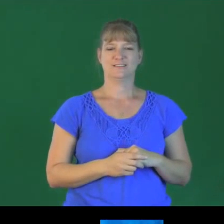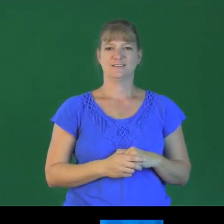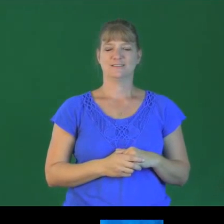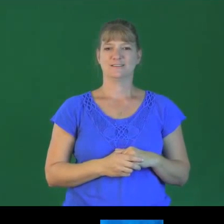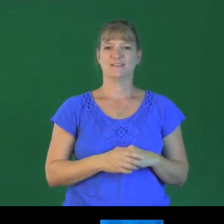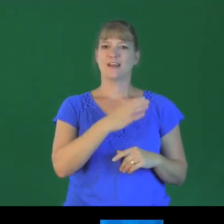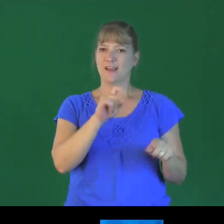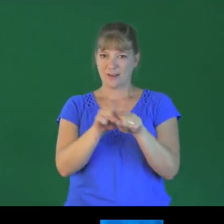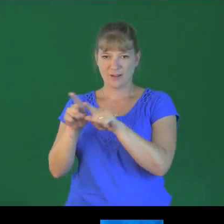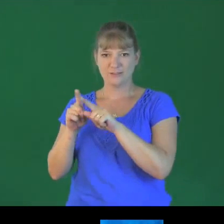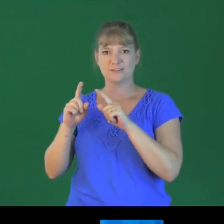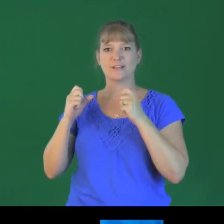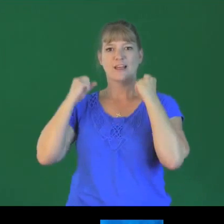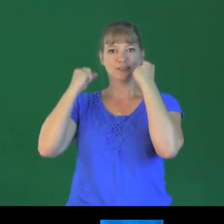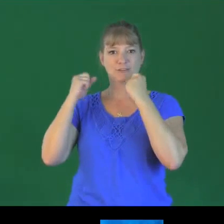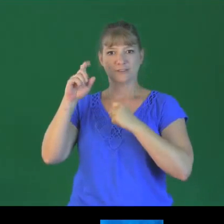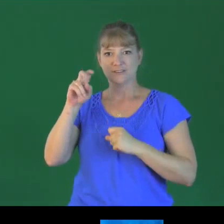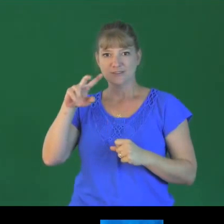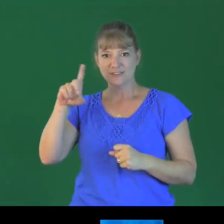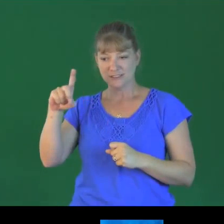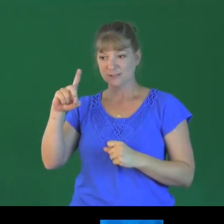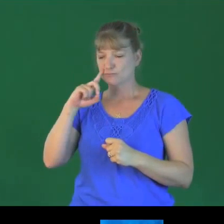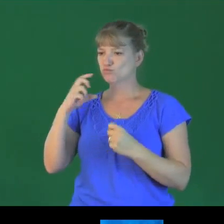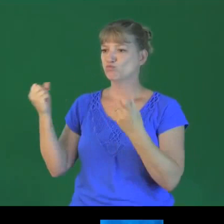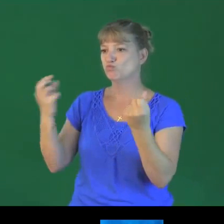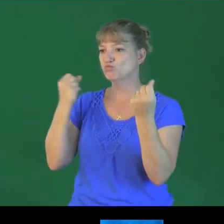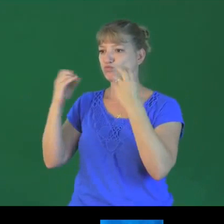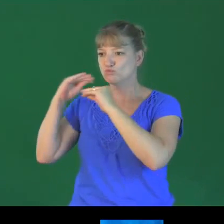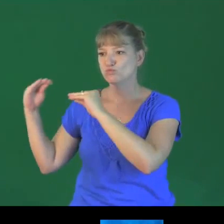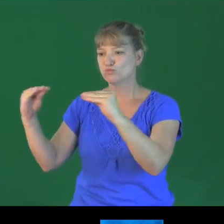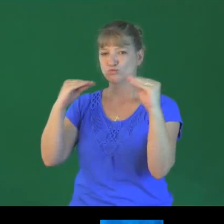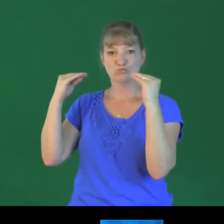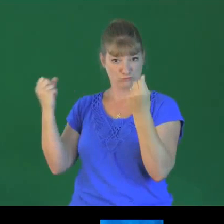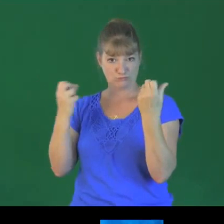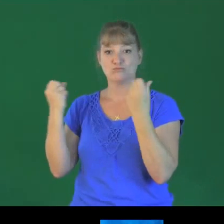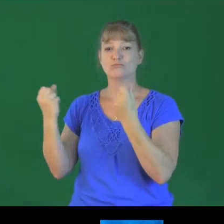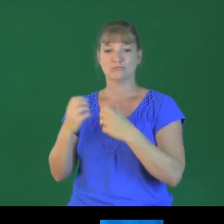There are also exercise DVD's that are taught in ASL.